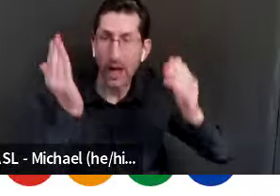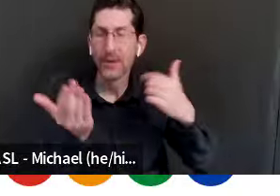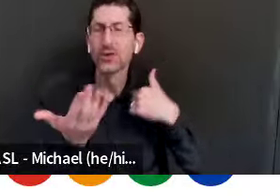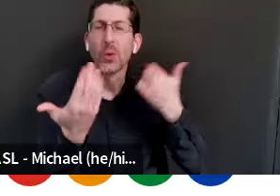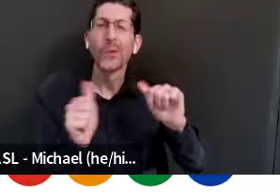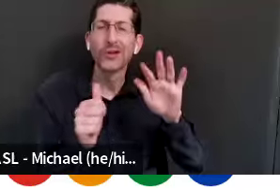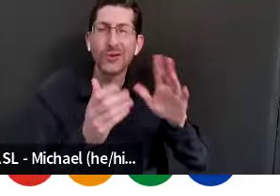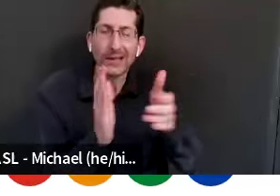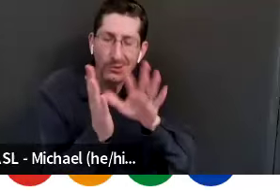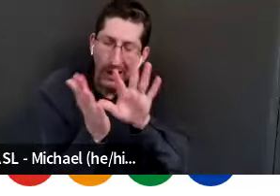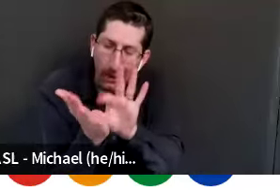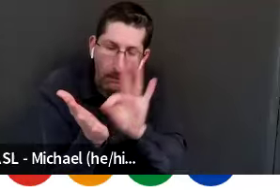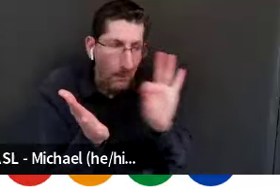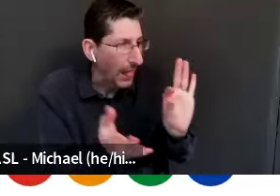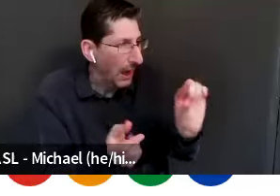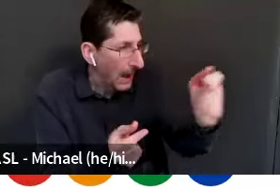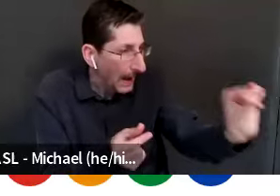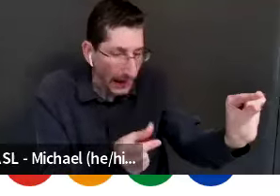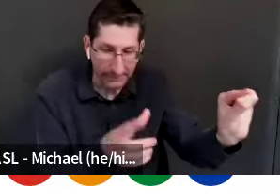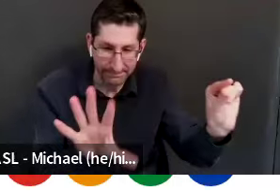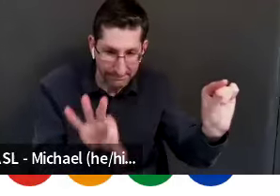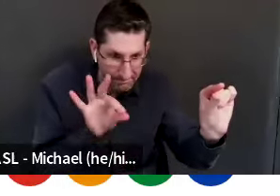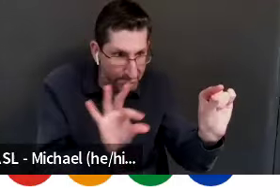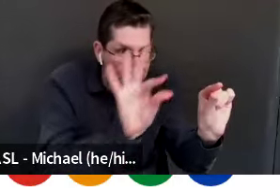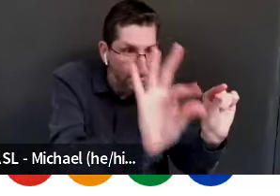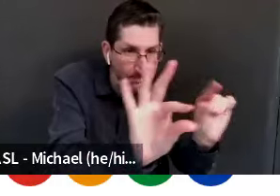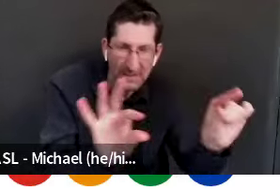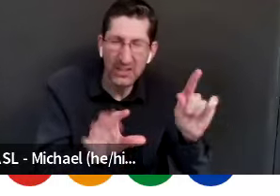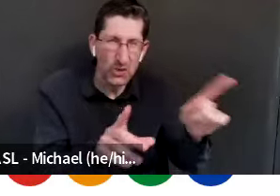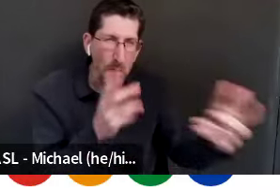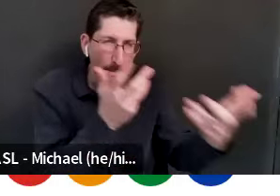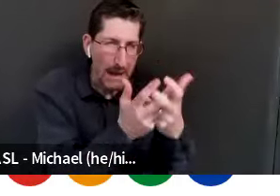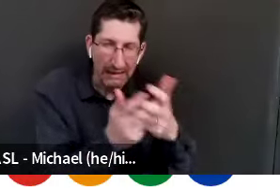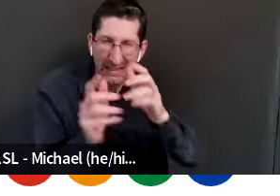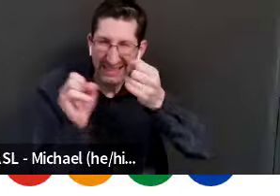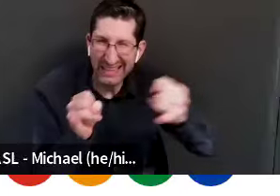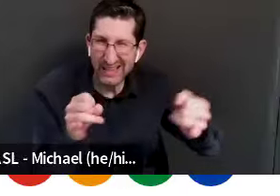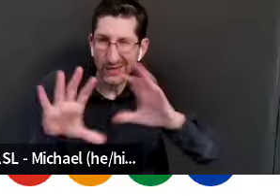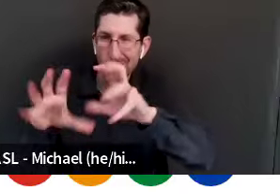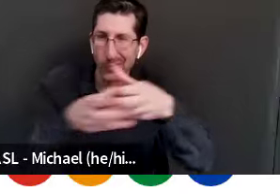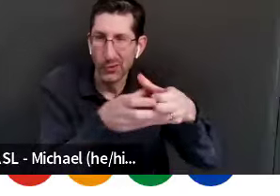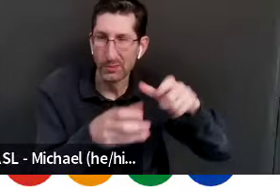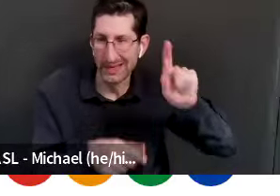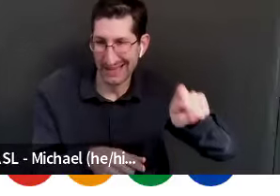THE RIDE IN THERE AND TRYING TO MAKE SURE WE HIGHLIGHT FOR PEOPLE THE INFORMATION MOST RELEVANT FOR THEM SO THEY UNDERSTAND WHAT THE